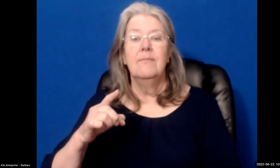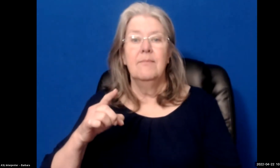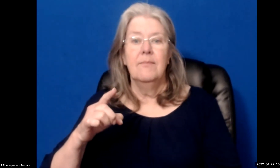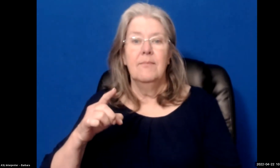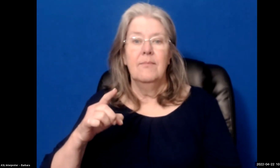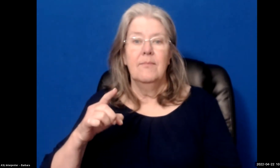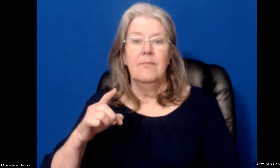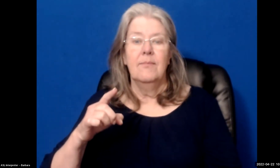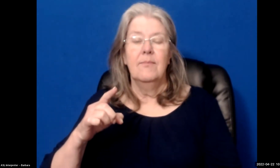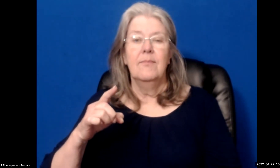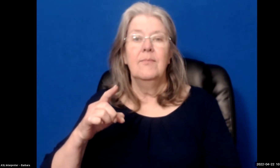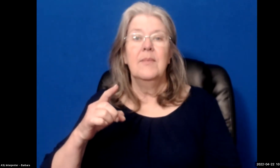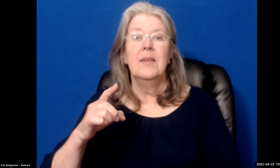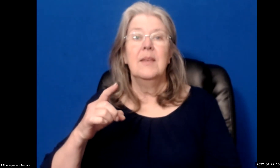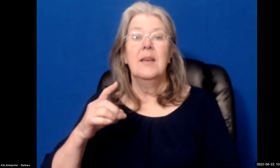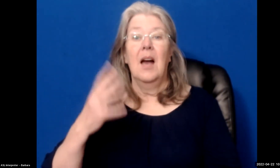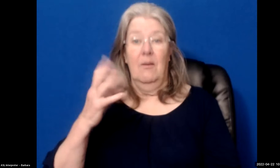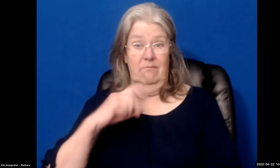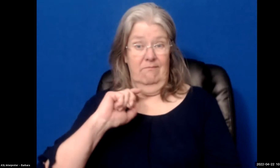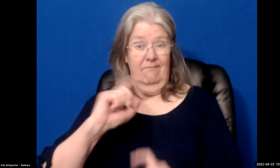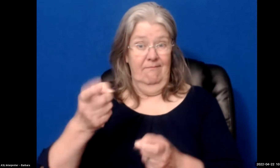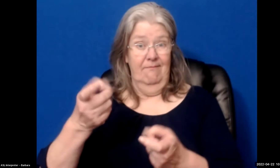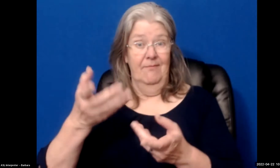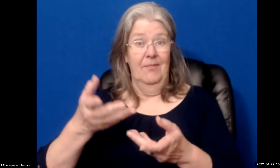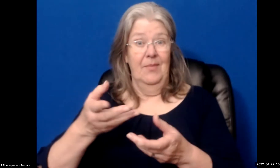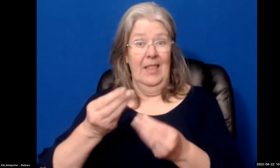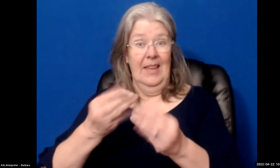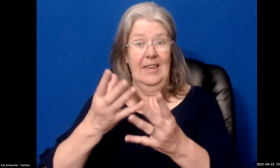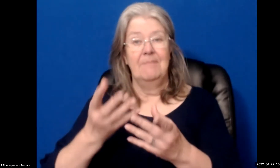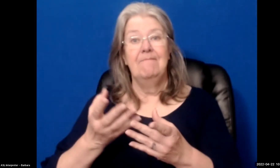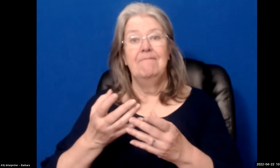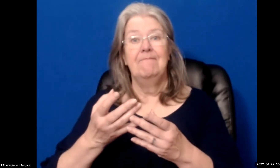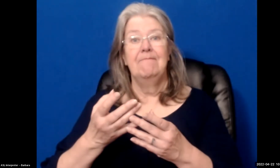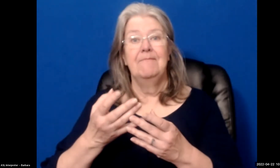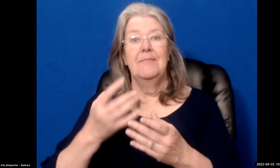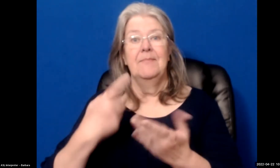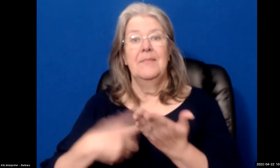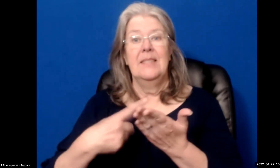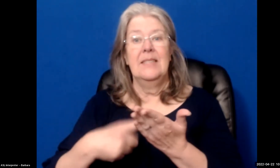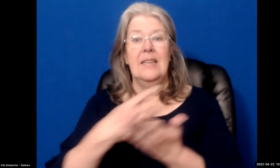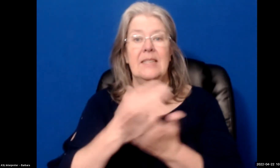it over to him to give us a brief update on some of the work we've been doing on the COVID-19.